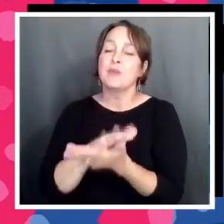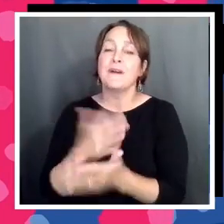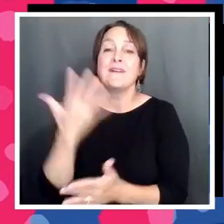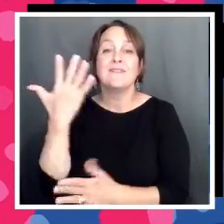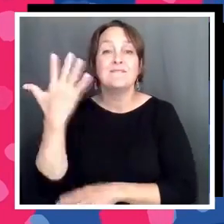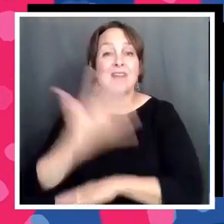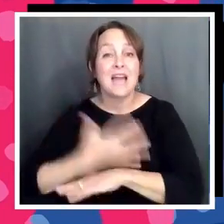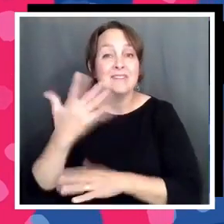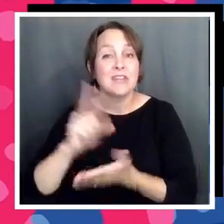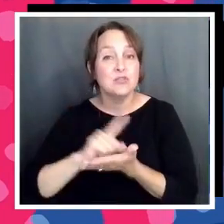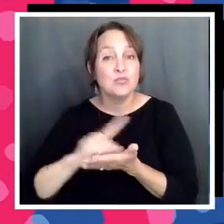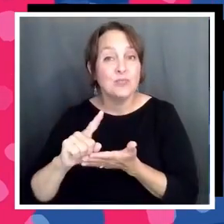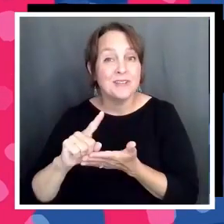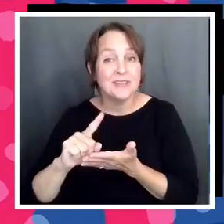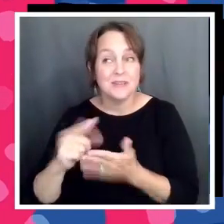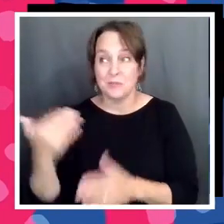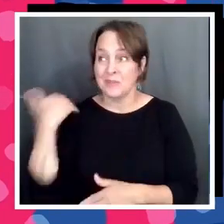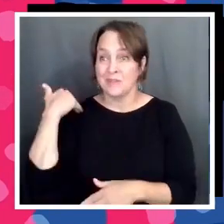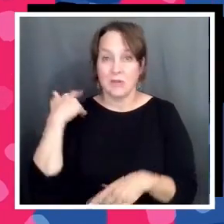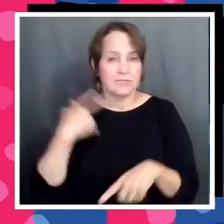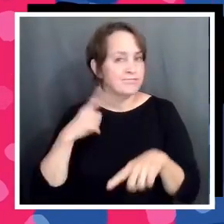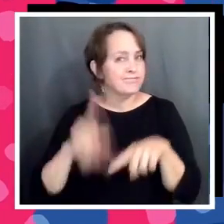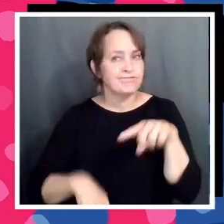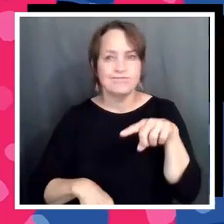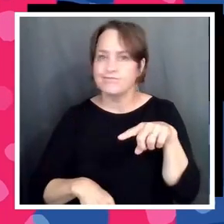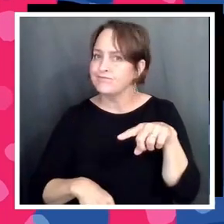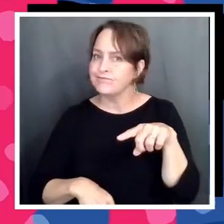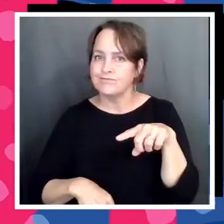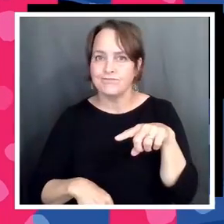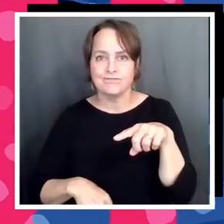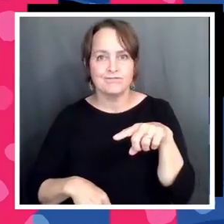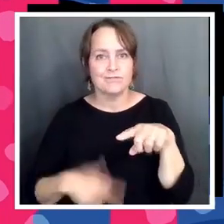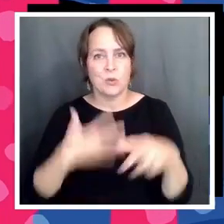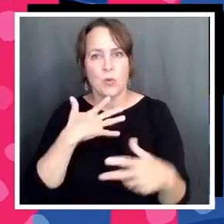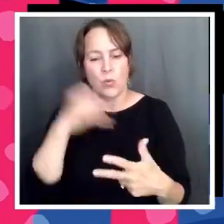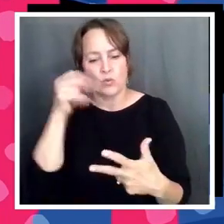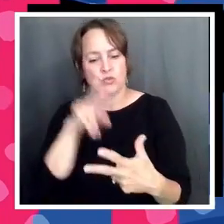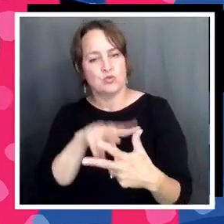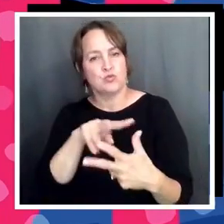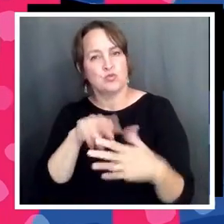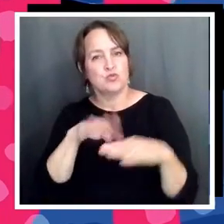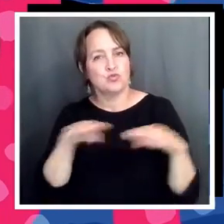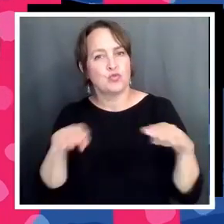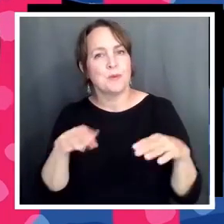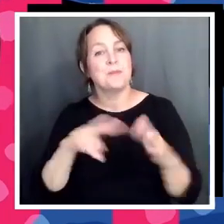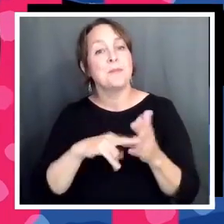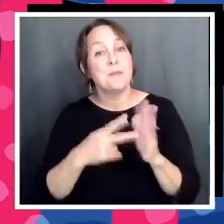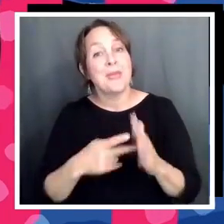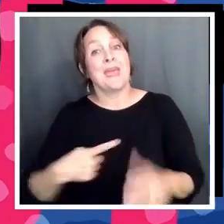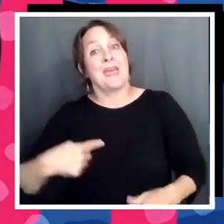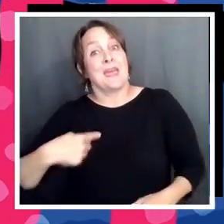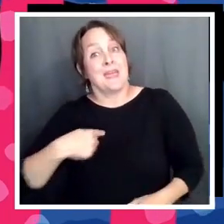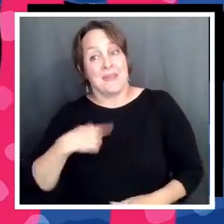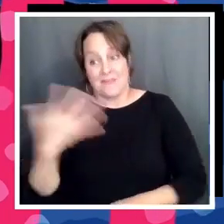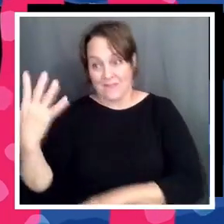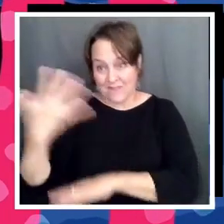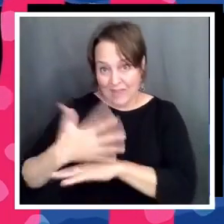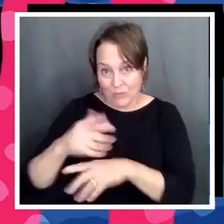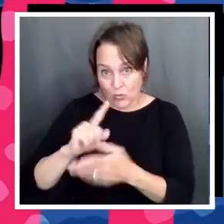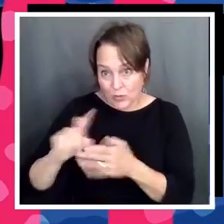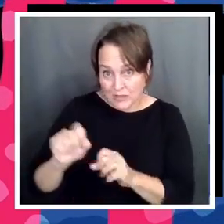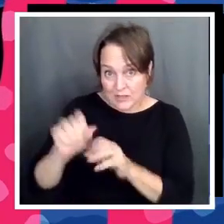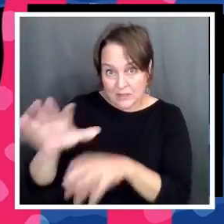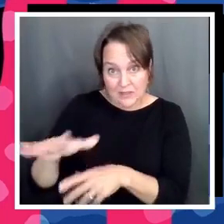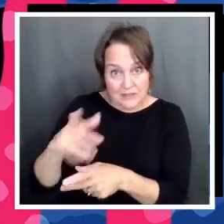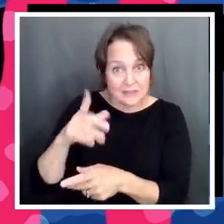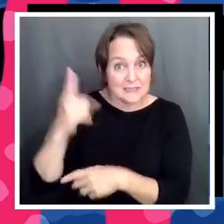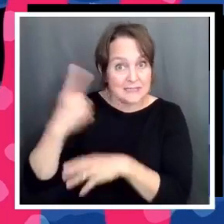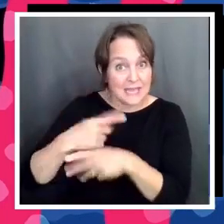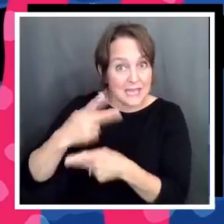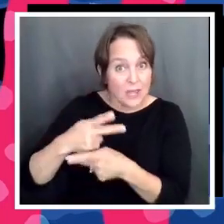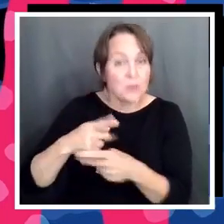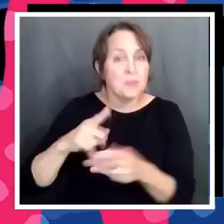WILL BE ABLE TO HAVE PRESCHOOL